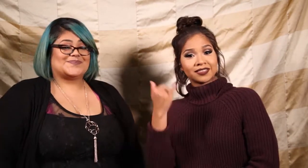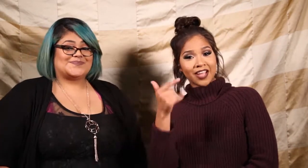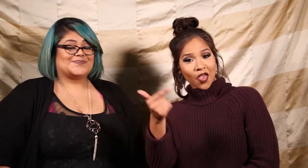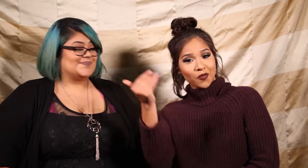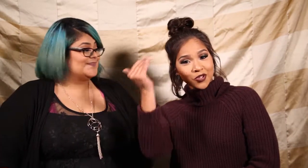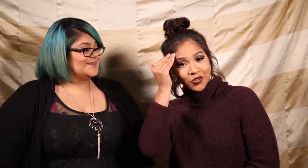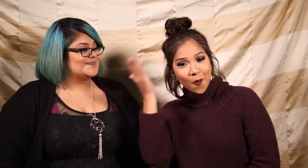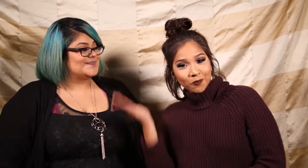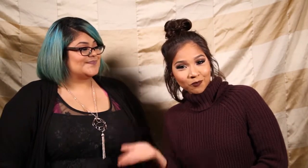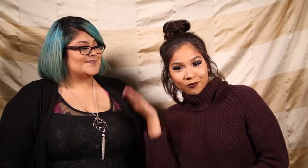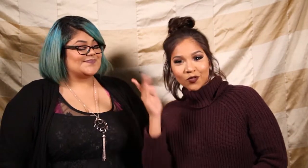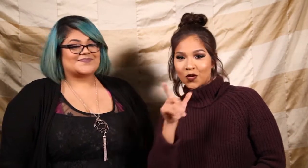Now you know who she is.. where she is from...